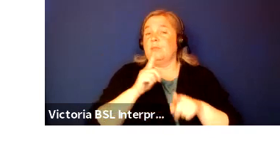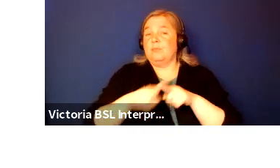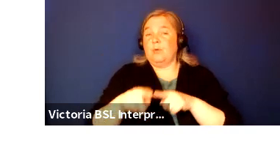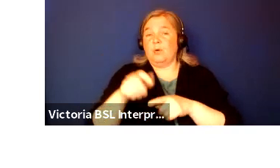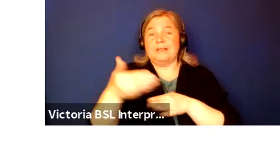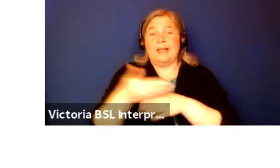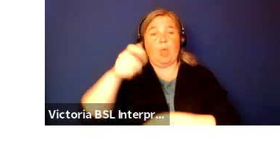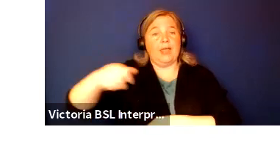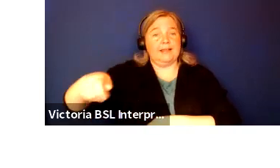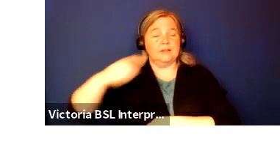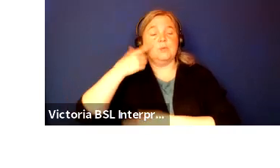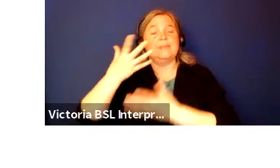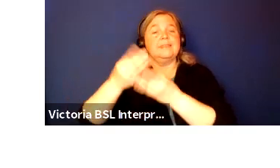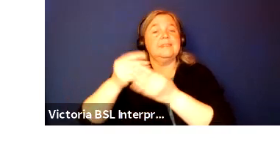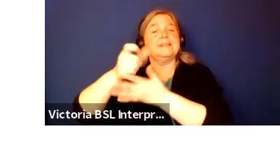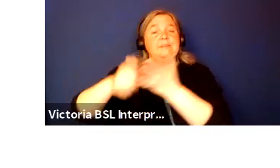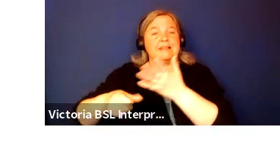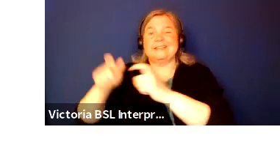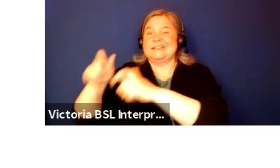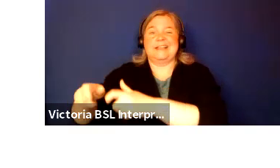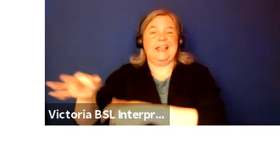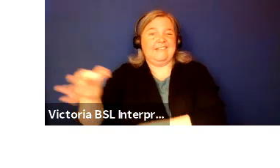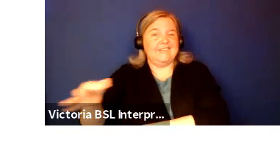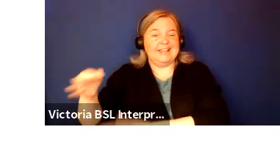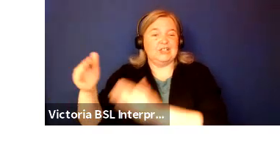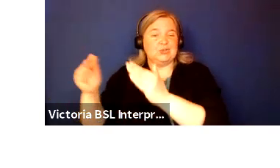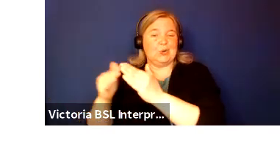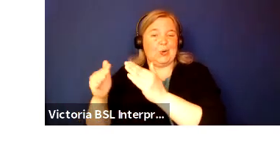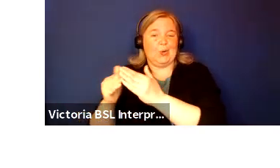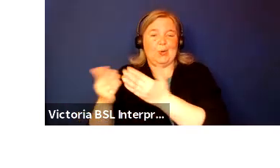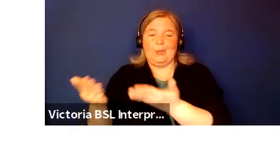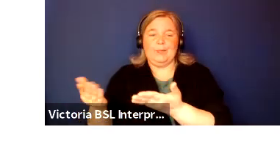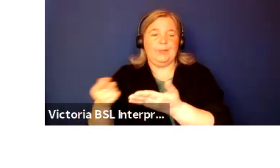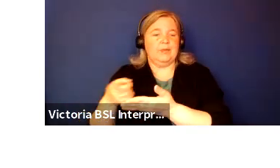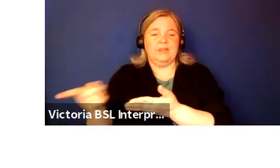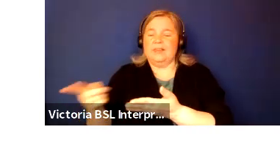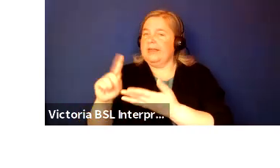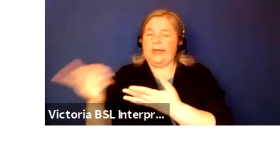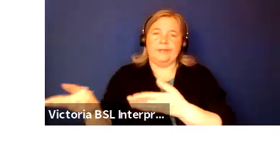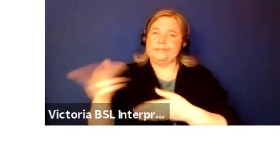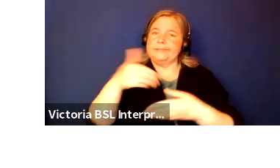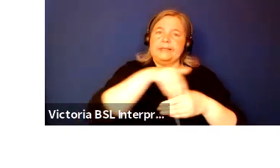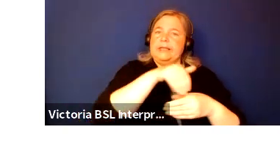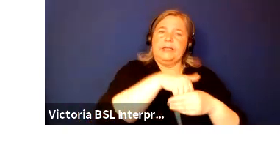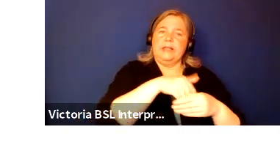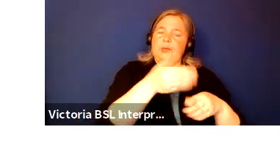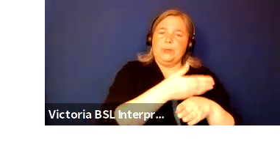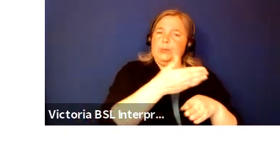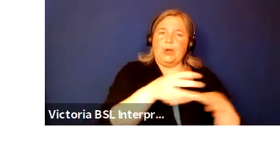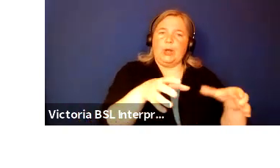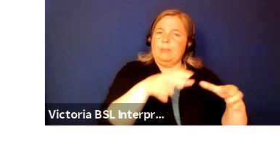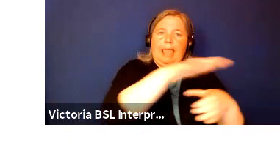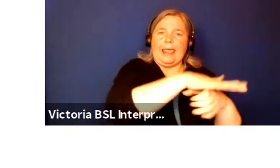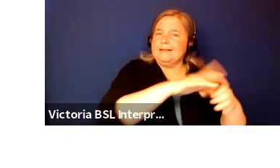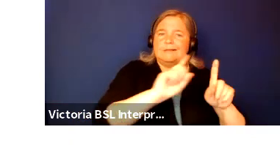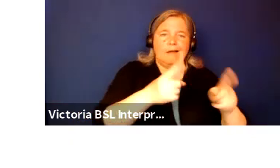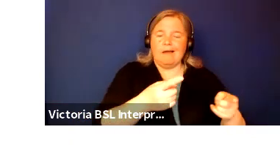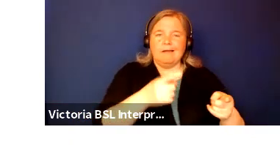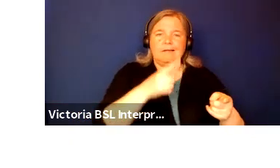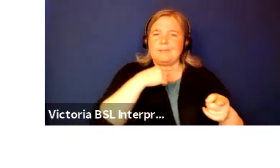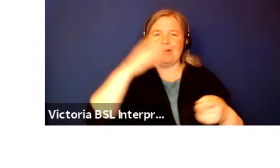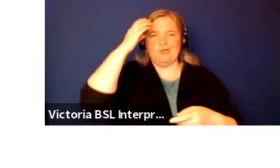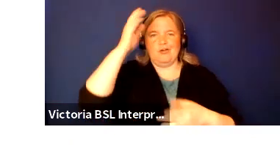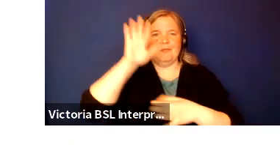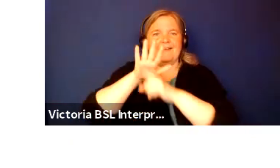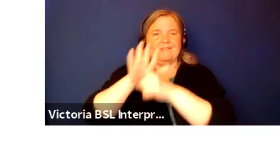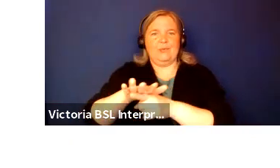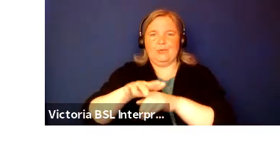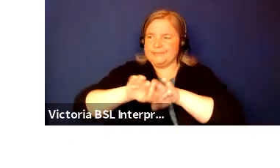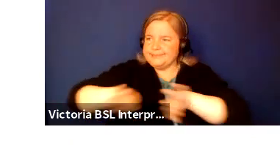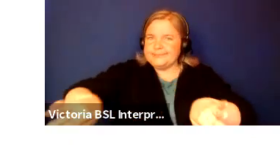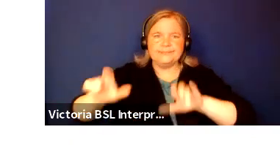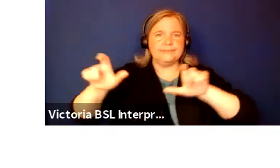join their workplace due to the government imposed registration in travelling